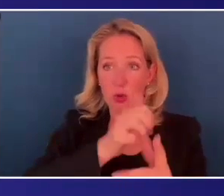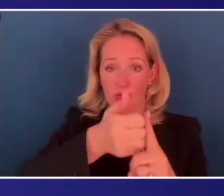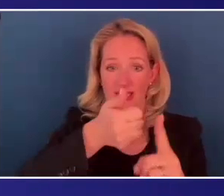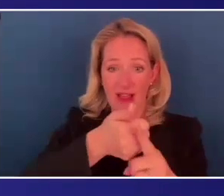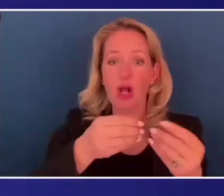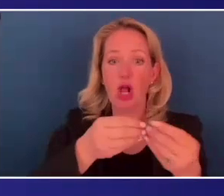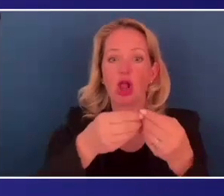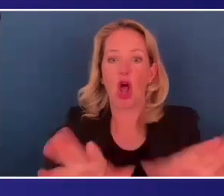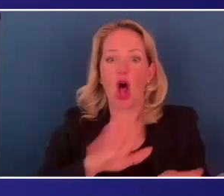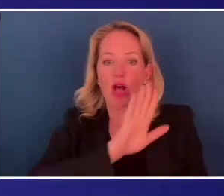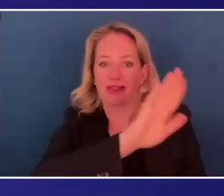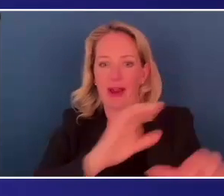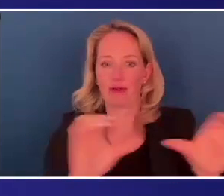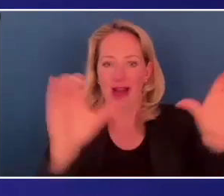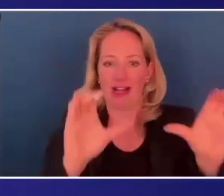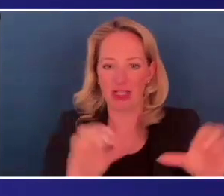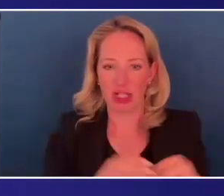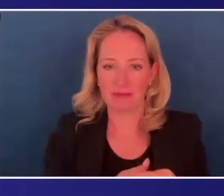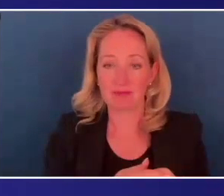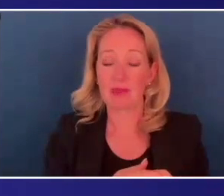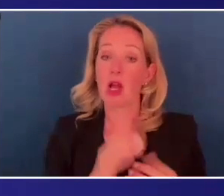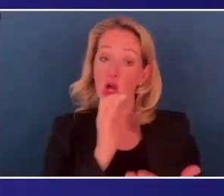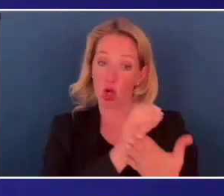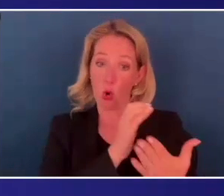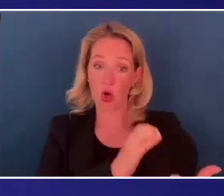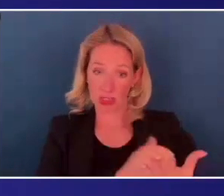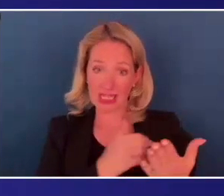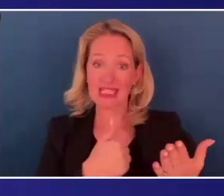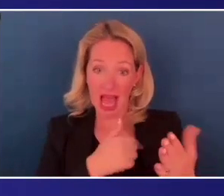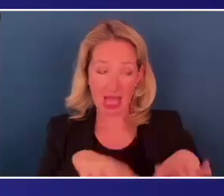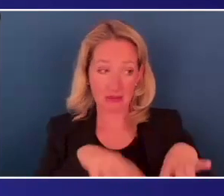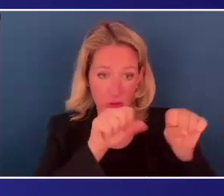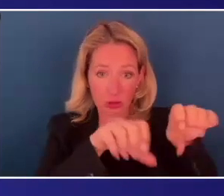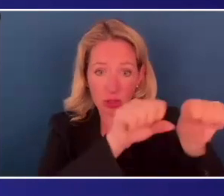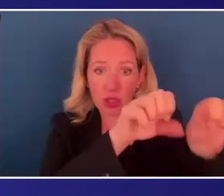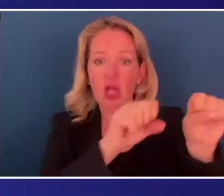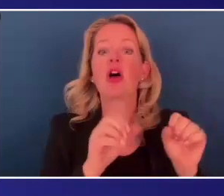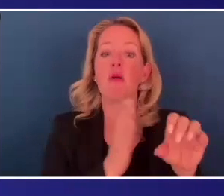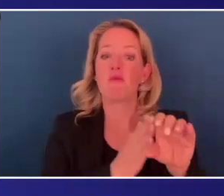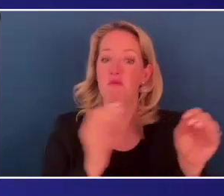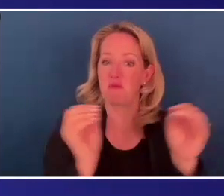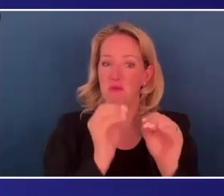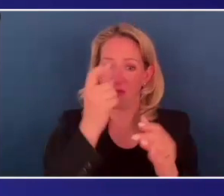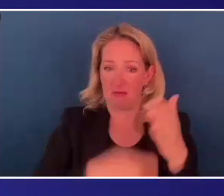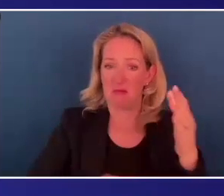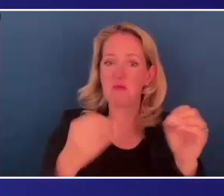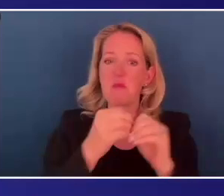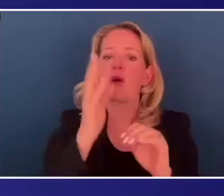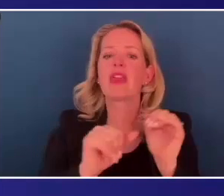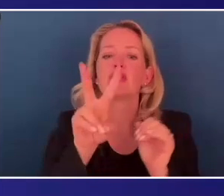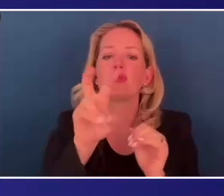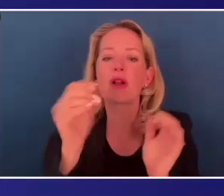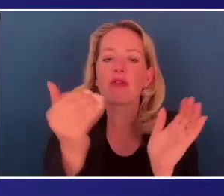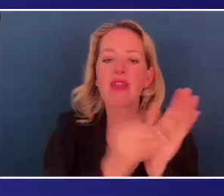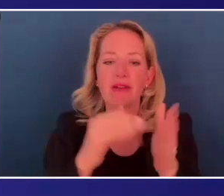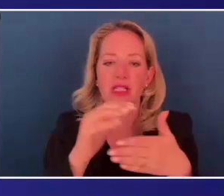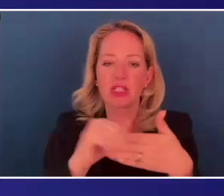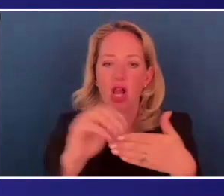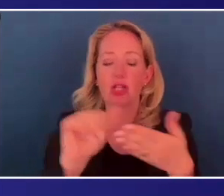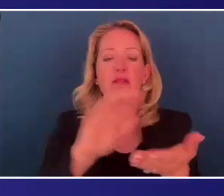The courses I spent over $200,000 on became worthless and non-transferable.